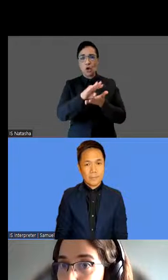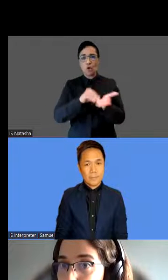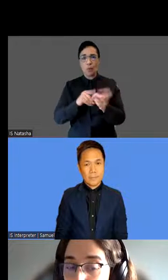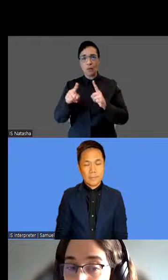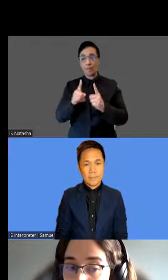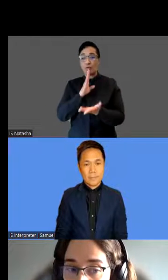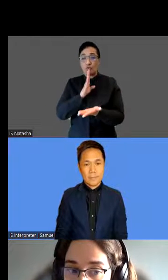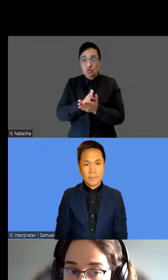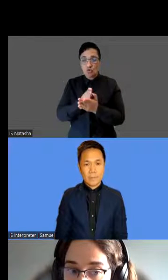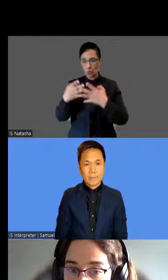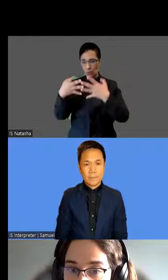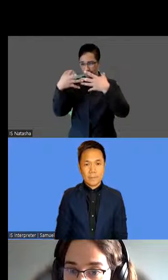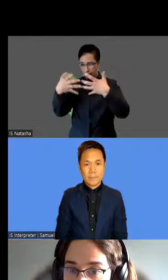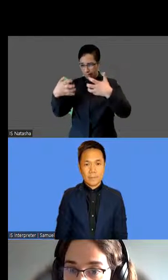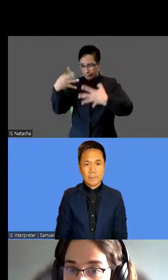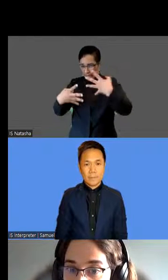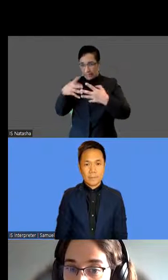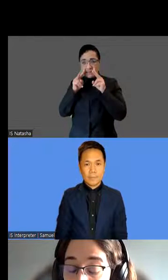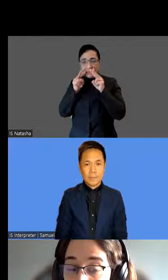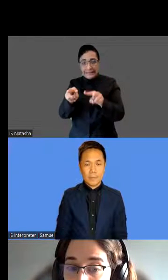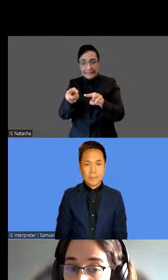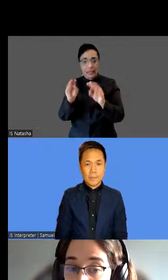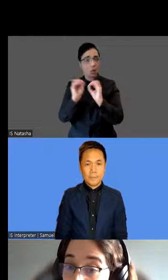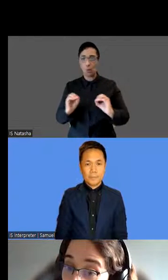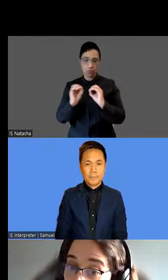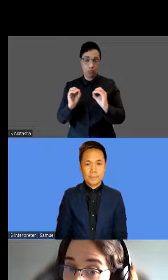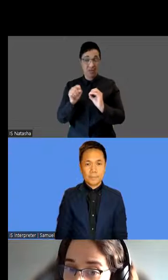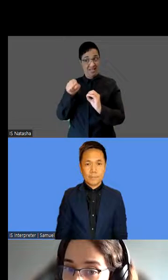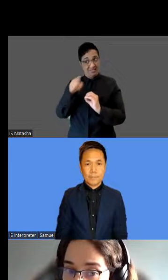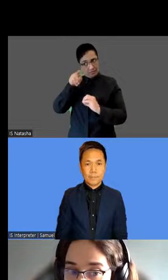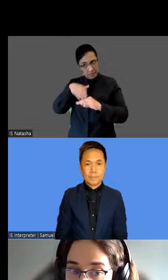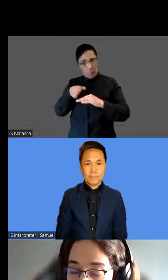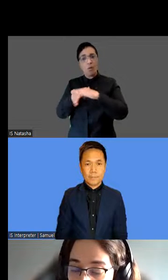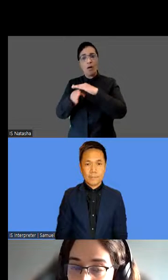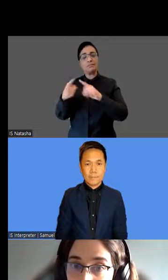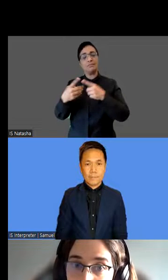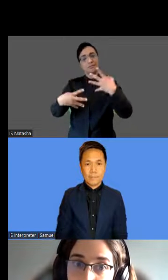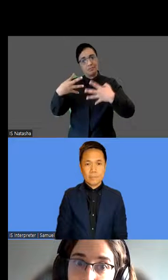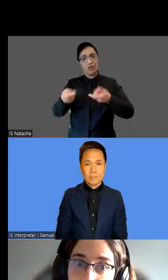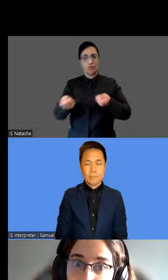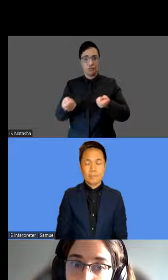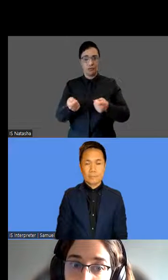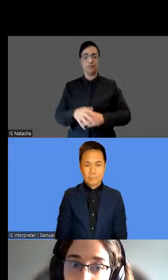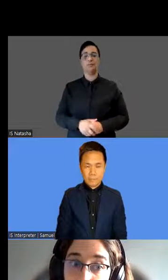So, they struggle a little bit more in accessing and managing the data that exists.